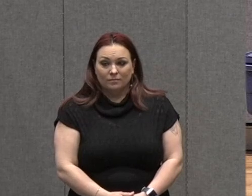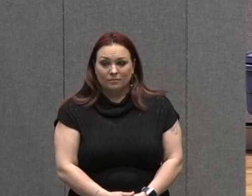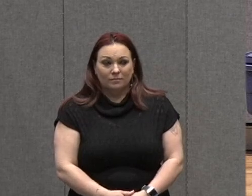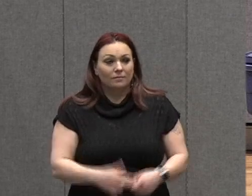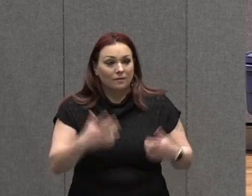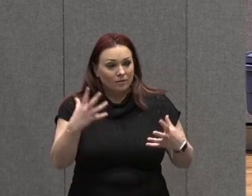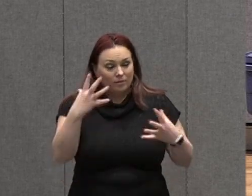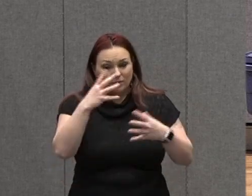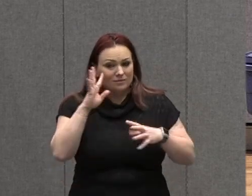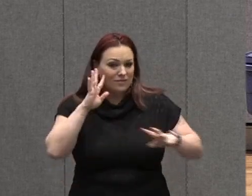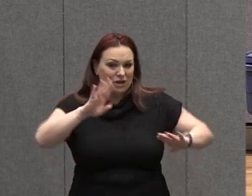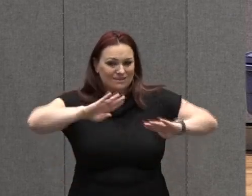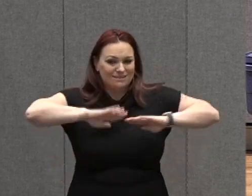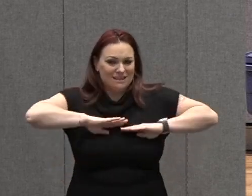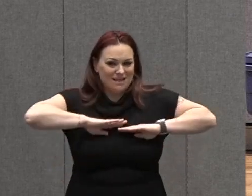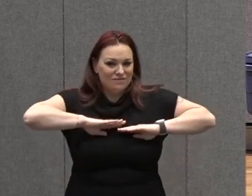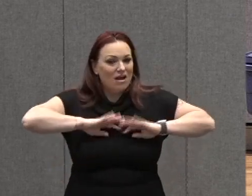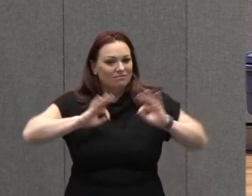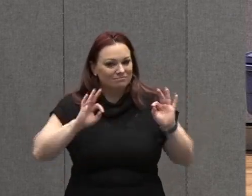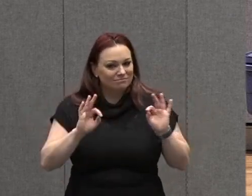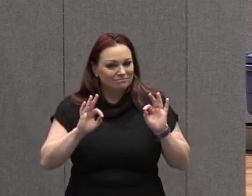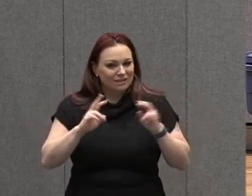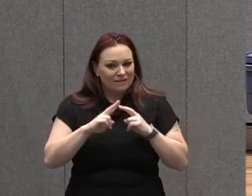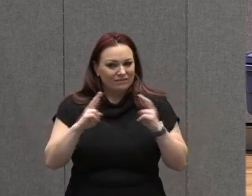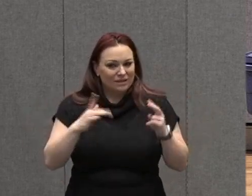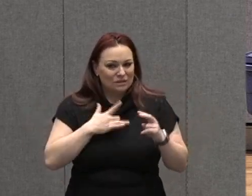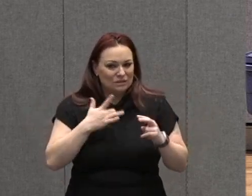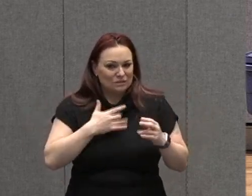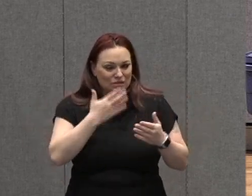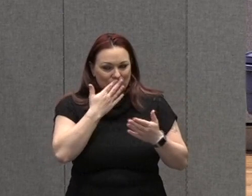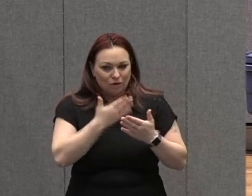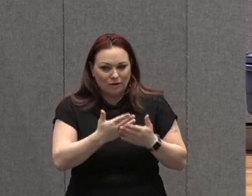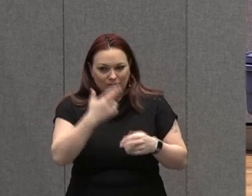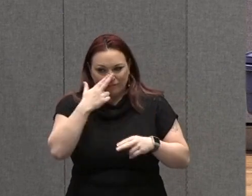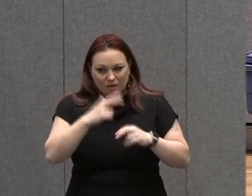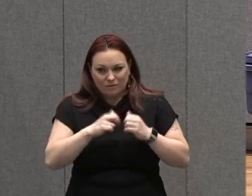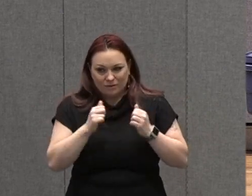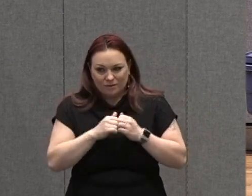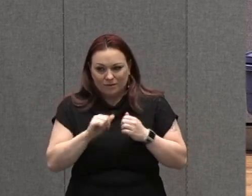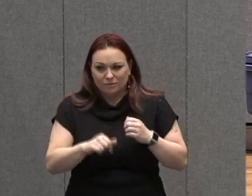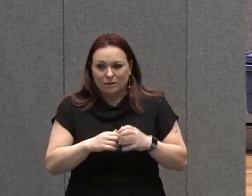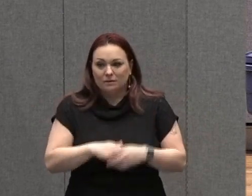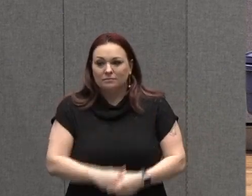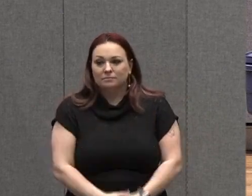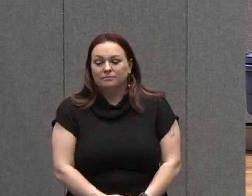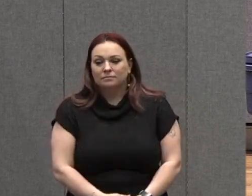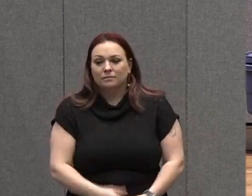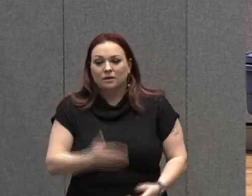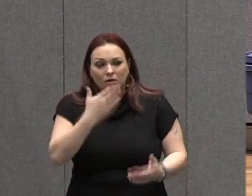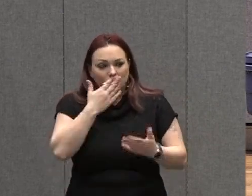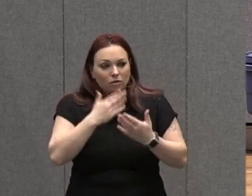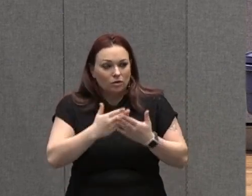Ooh that's a very satisfying rhythm. Ah yes. Okay so I have something fun we can do with this. So a good friend of mine,